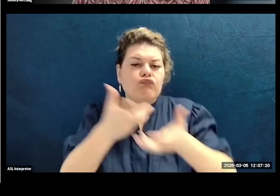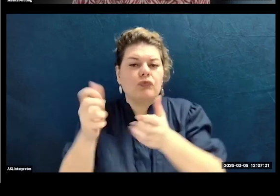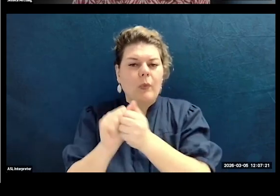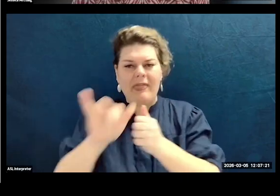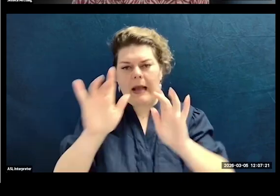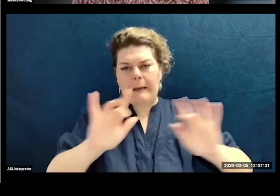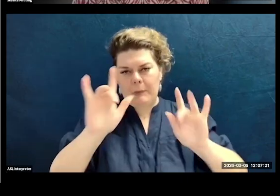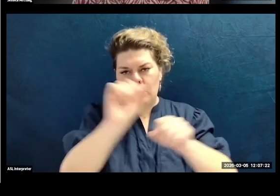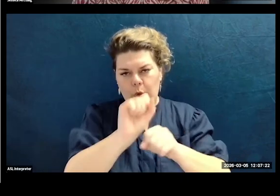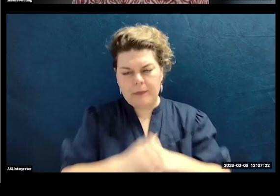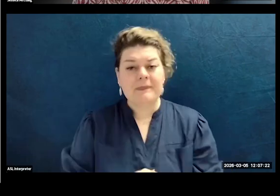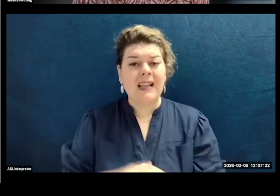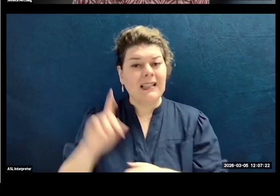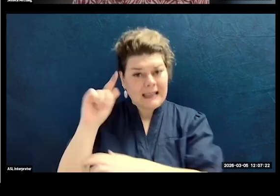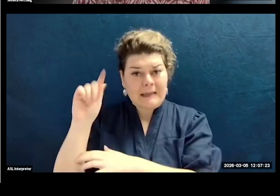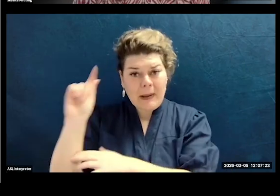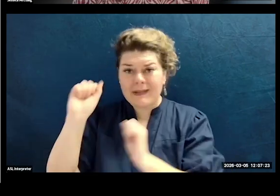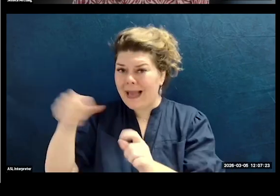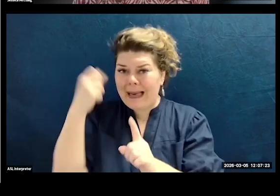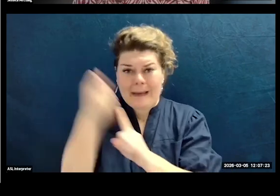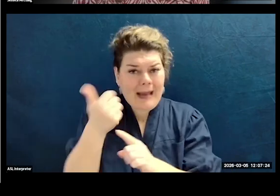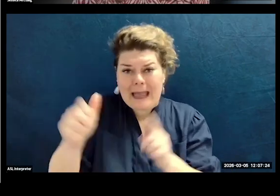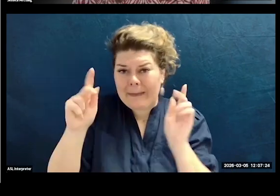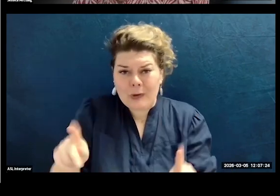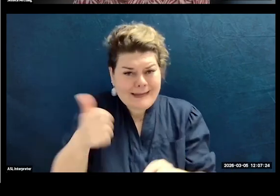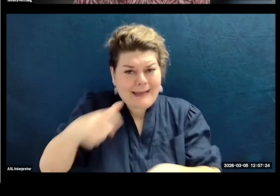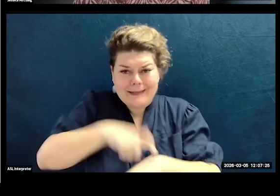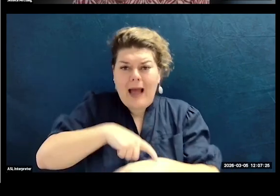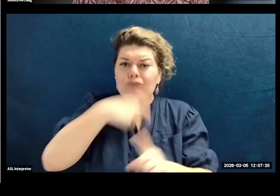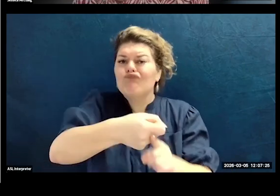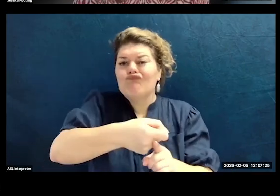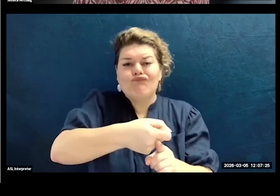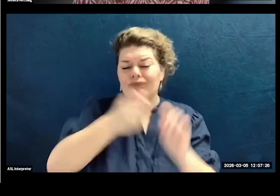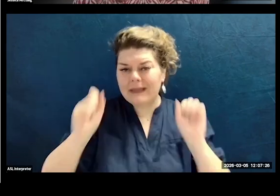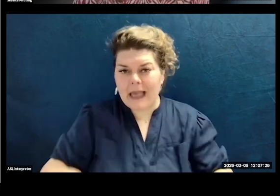Disabilities can impact any of us at any time. They can impact the task we perform